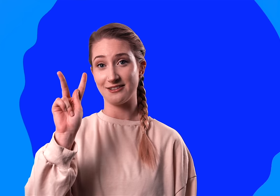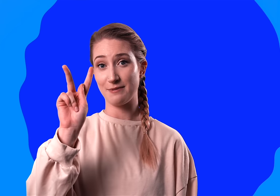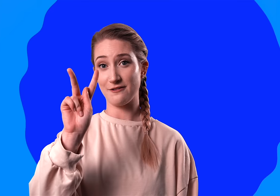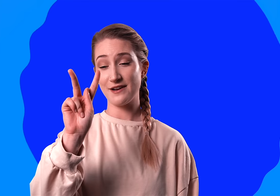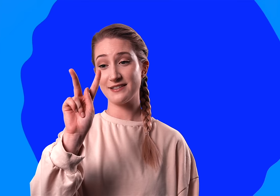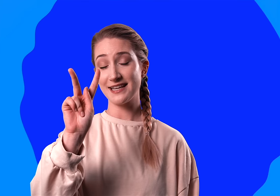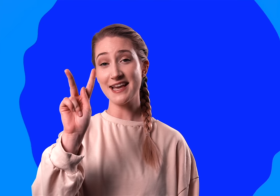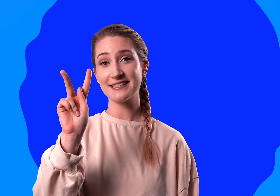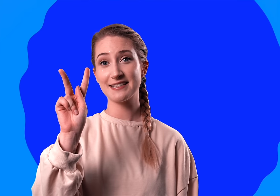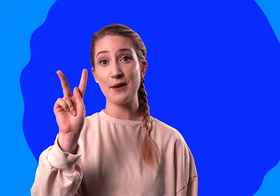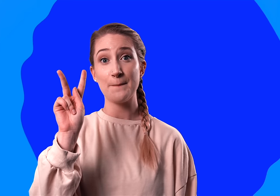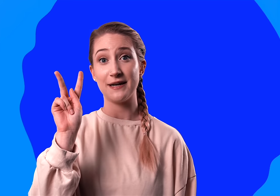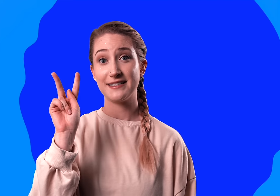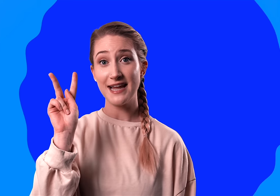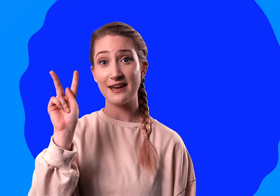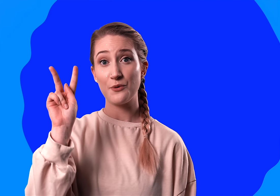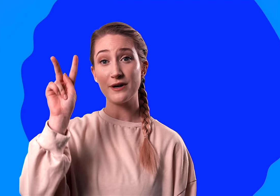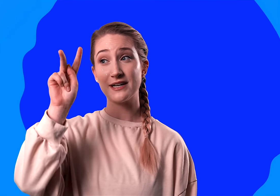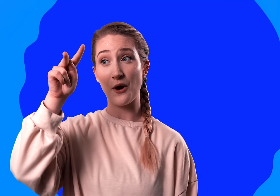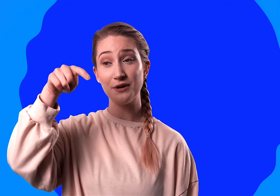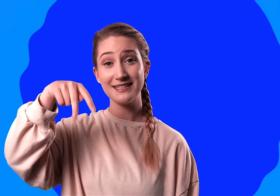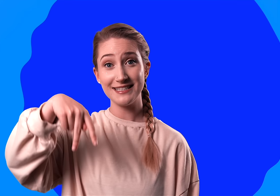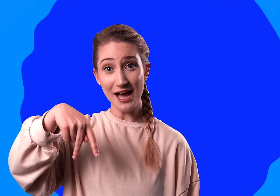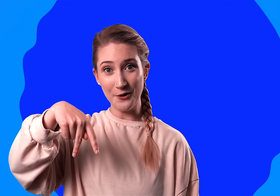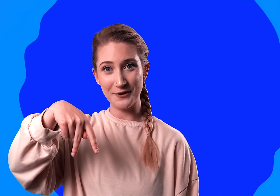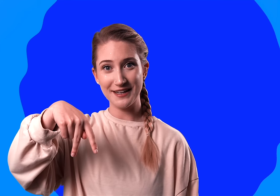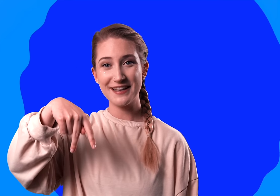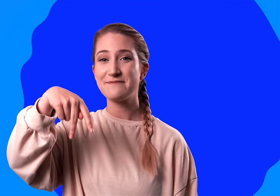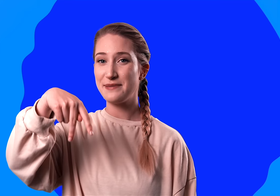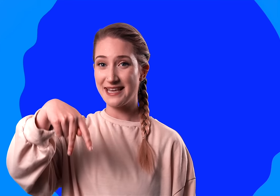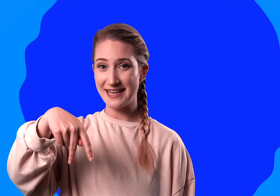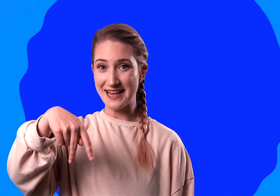So put your fingers like this, but instead we're going to go down. P.